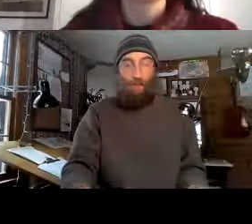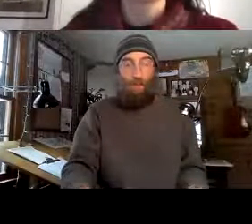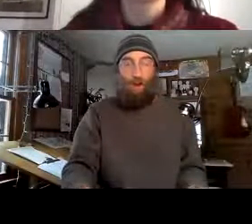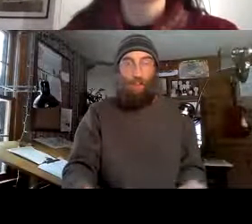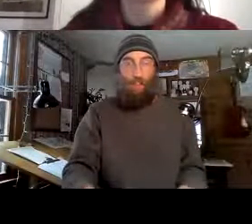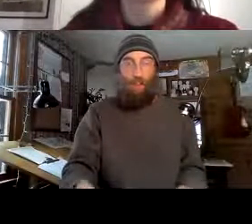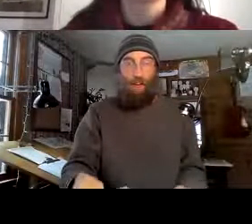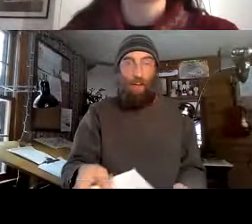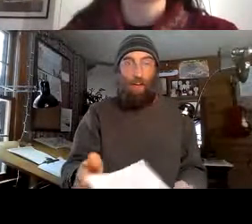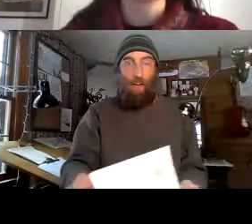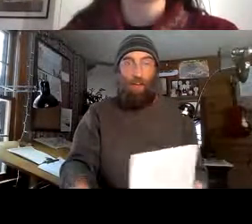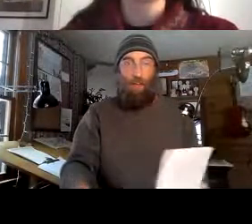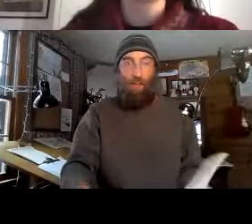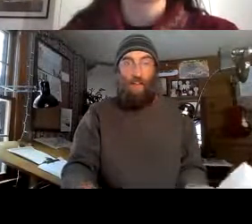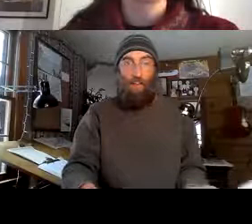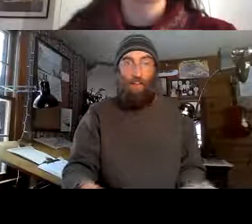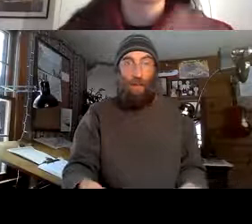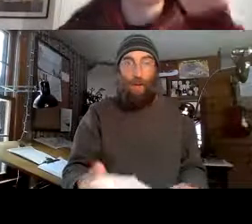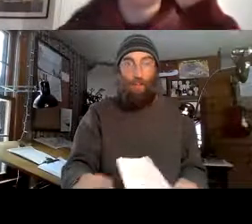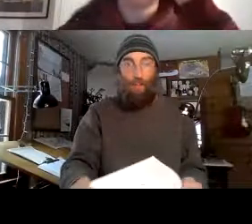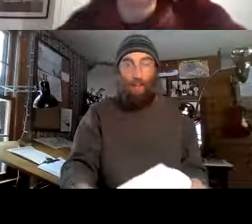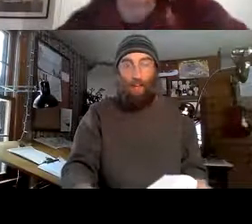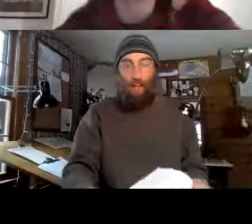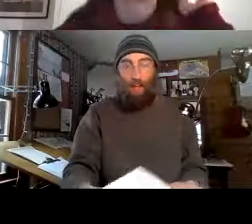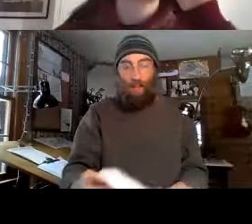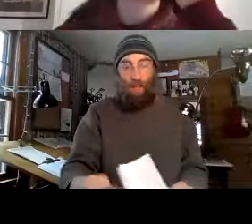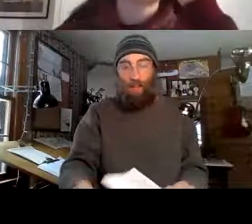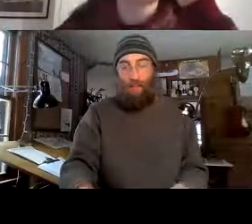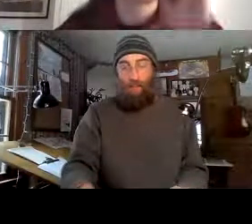become part of the story. Um, and page after page goes by,